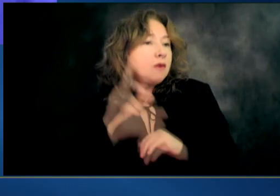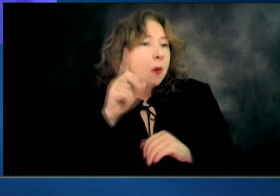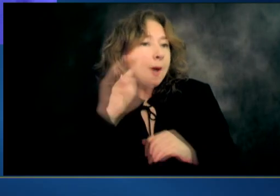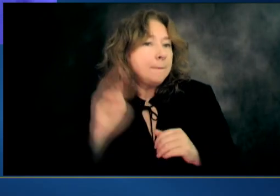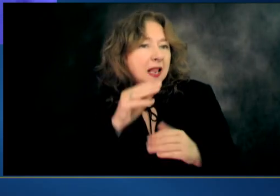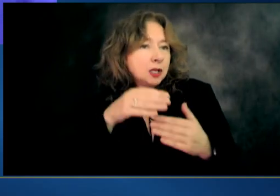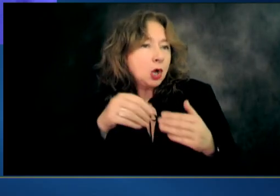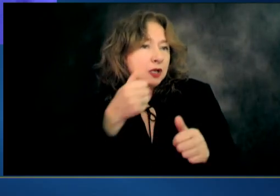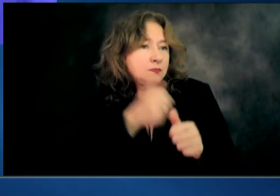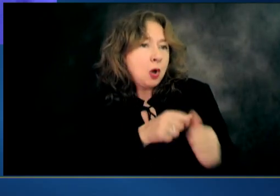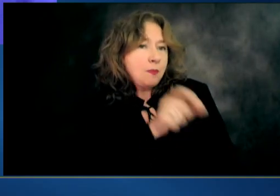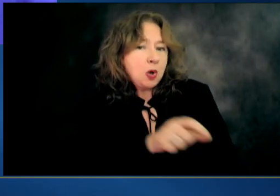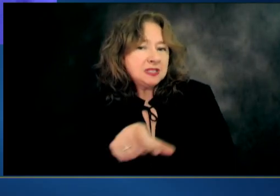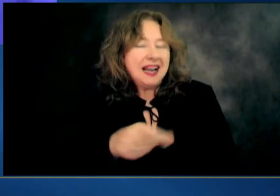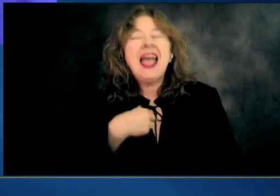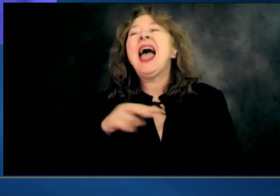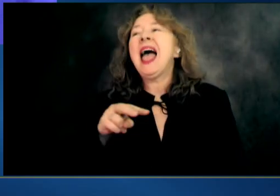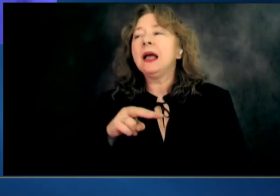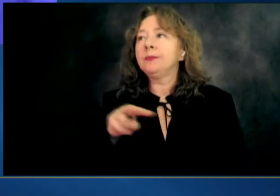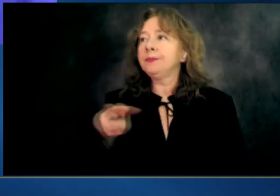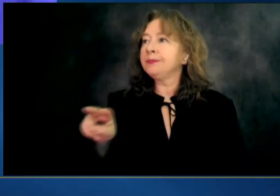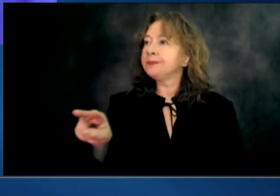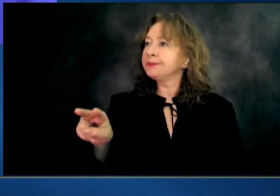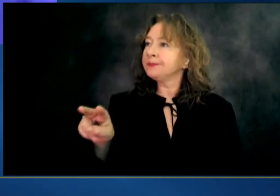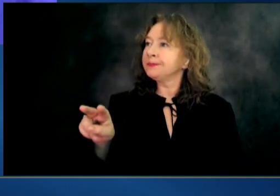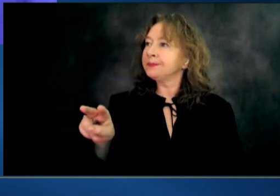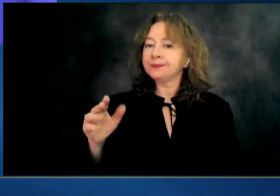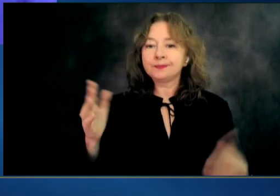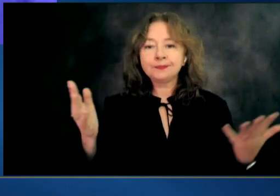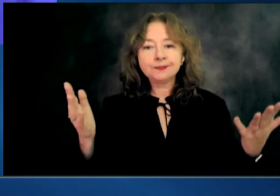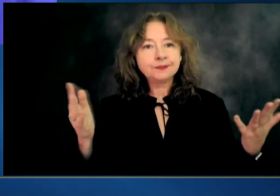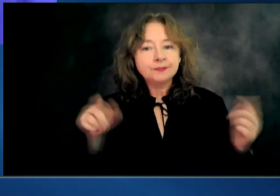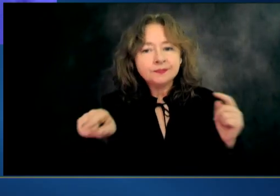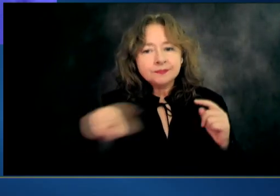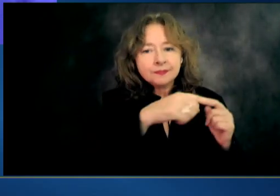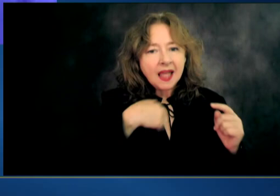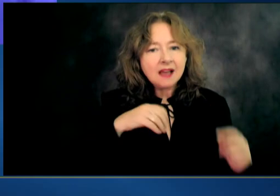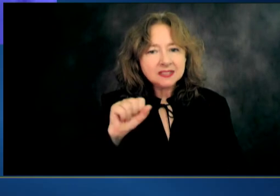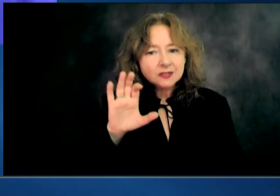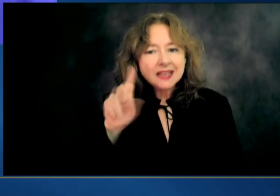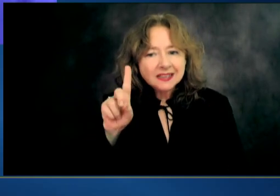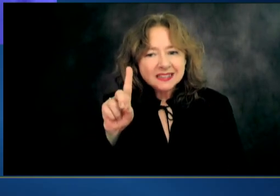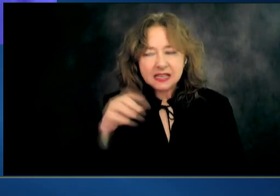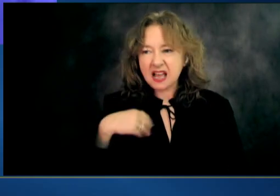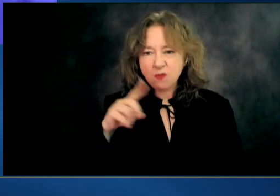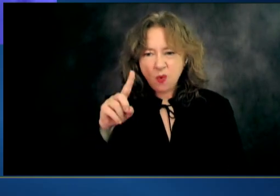How many people in America who have sickle cell can afford to pay a million dollars or more? It's